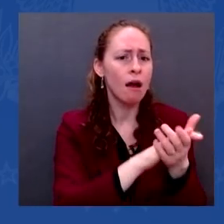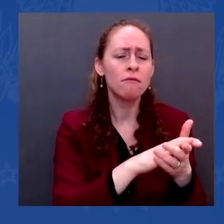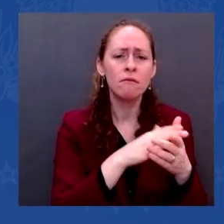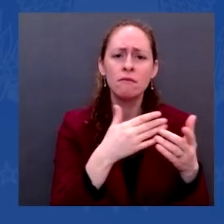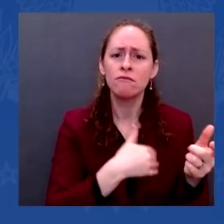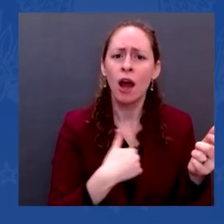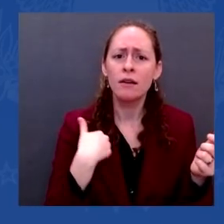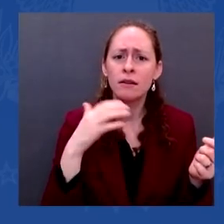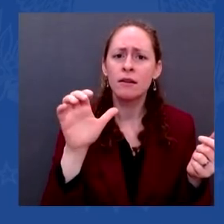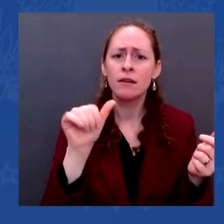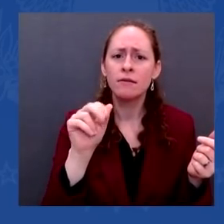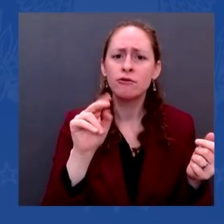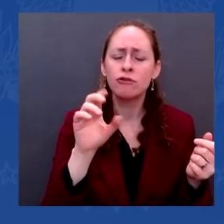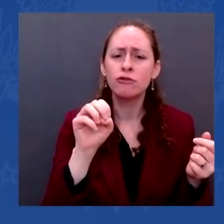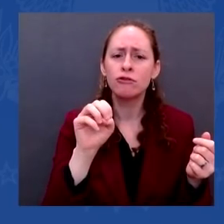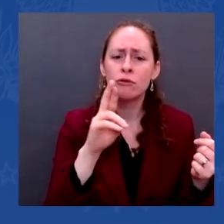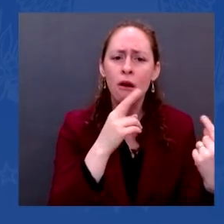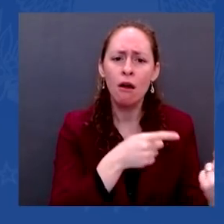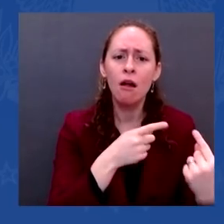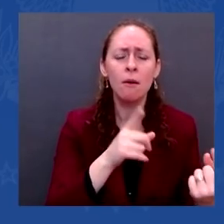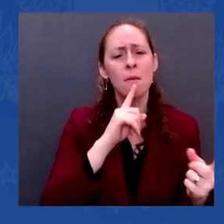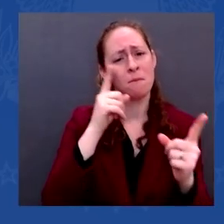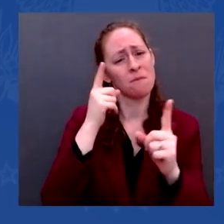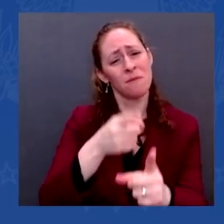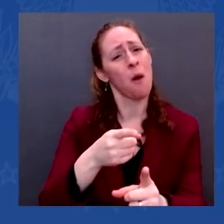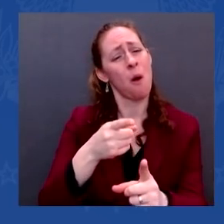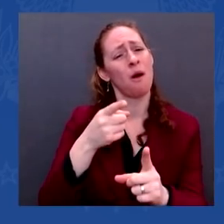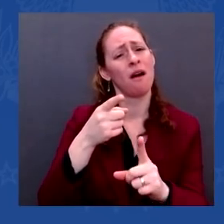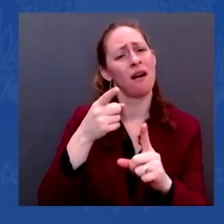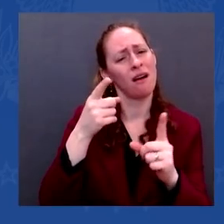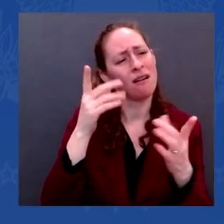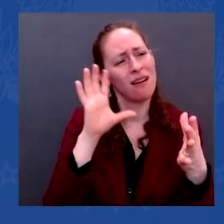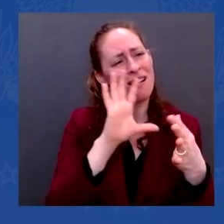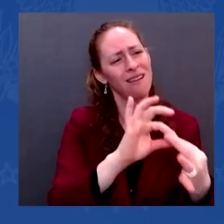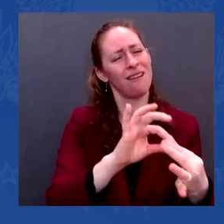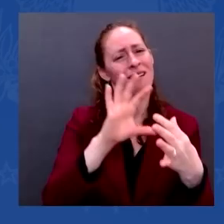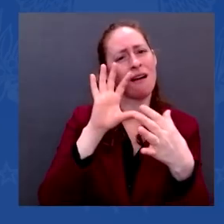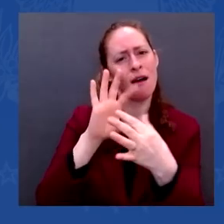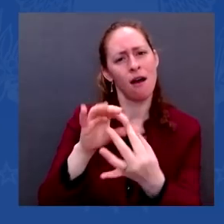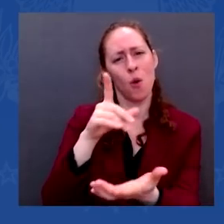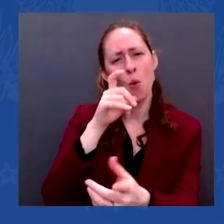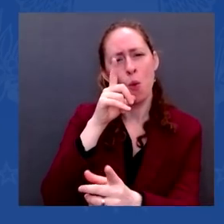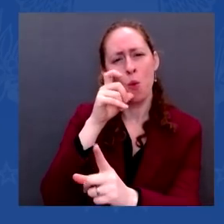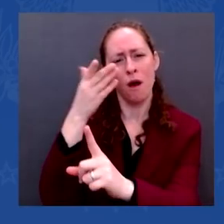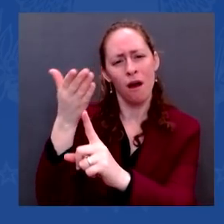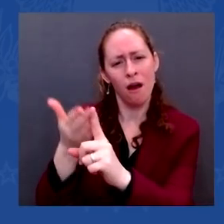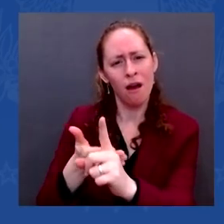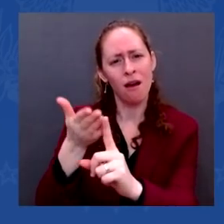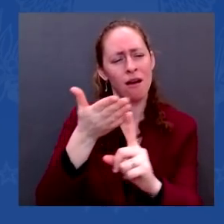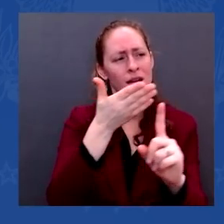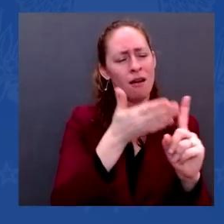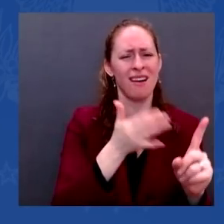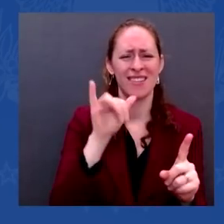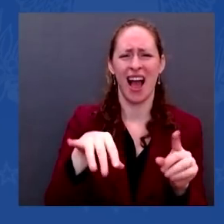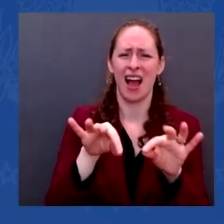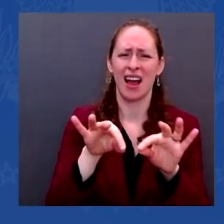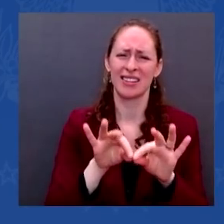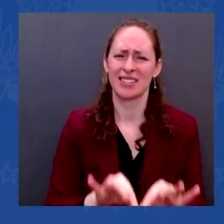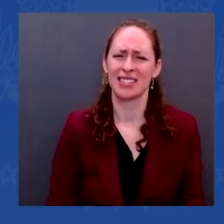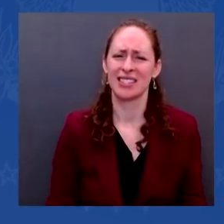and it's so busy; I think things have changed so much -- but that we get to really know each other. It's hard to really dislike someone when you know